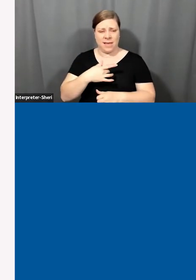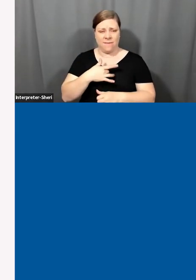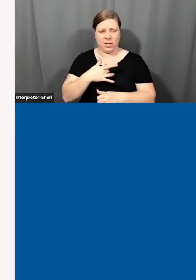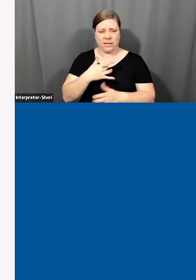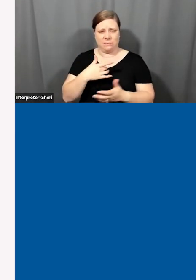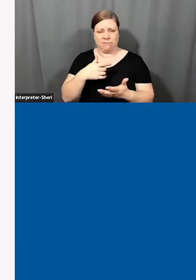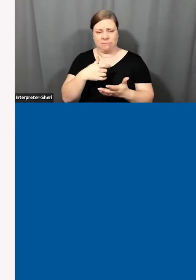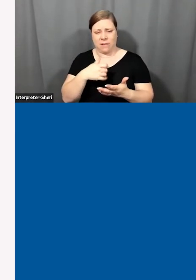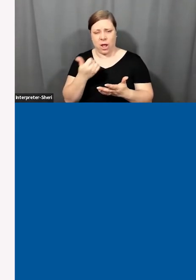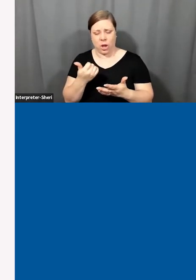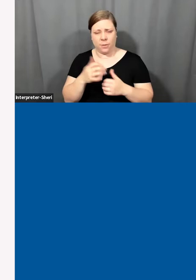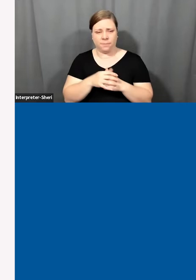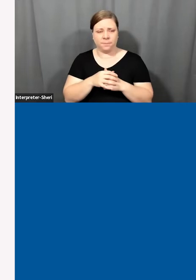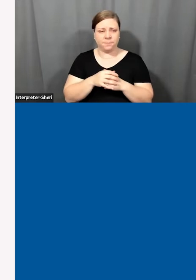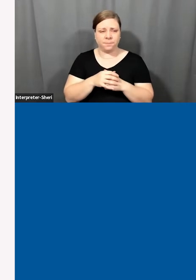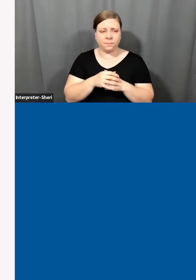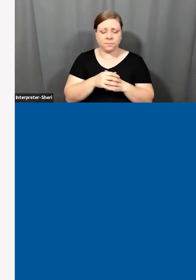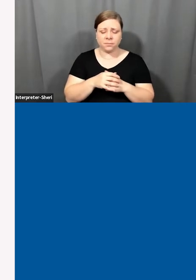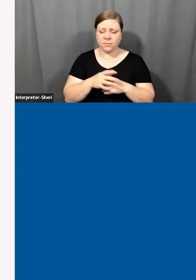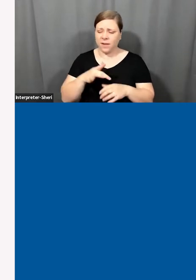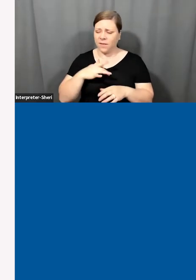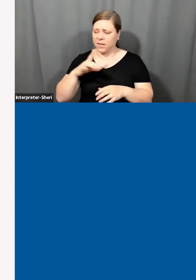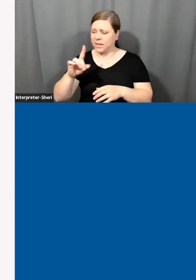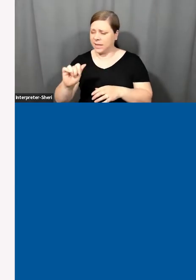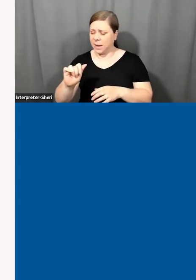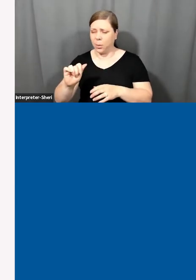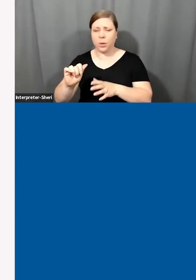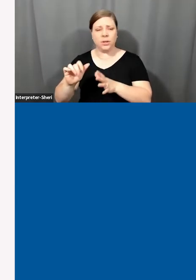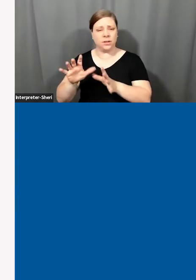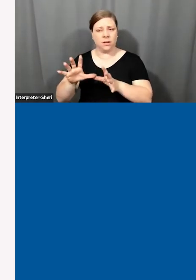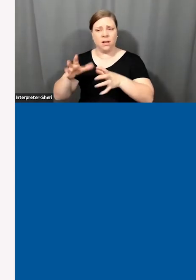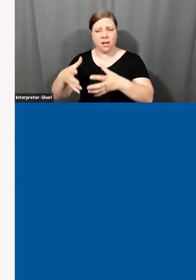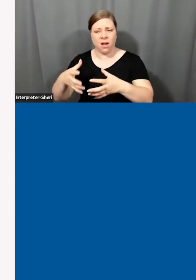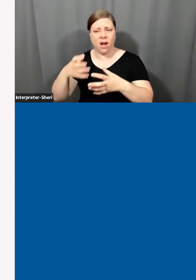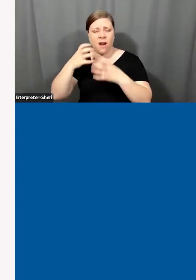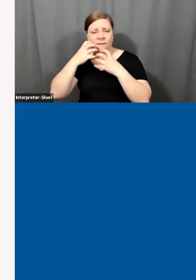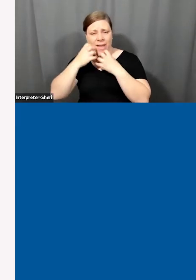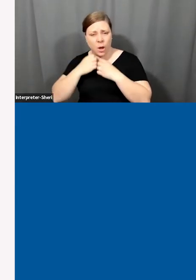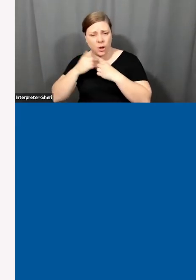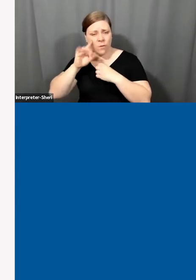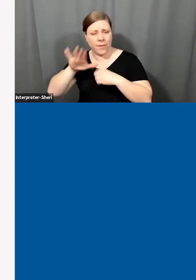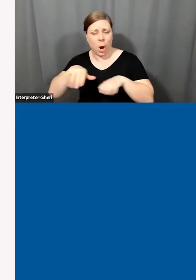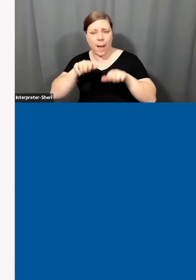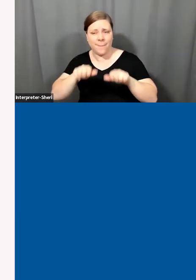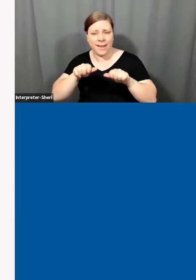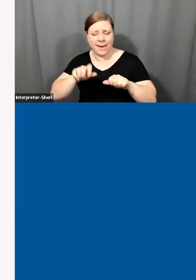to nondisabled people are considered other, they are valued by their ability and they are only focused on what we can do,